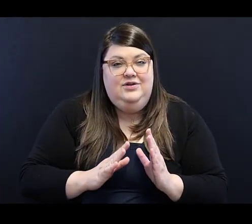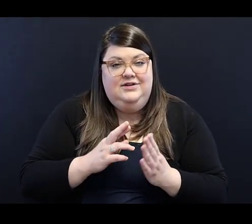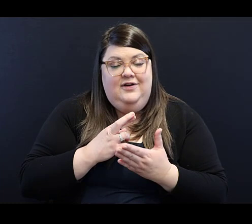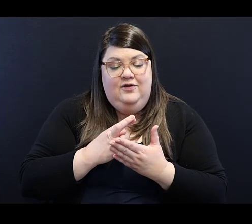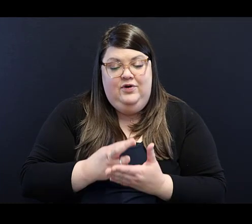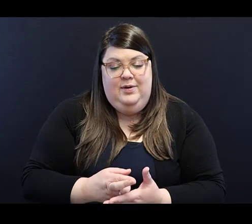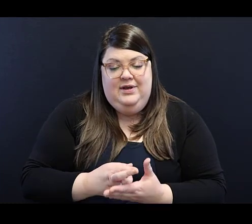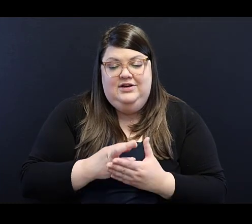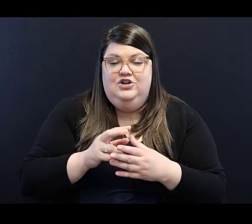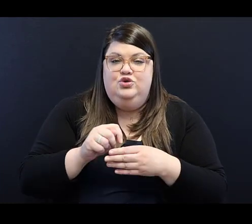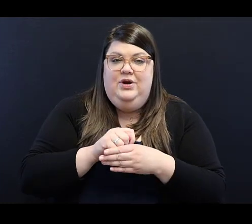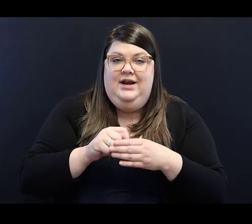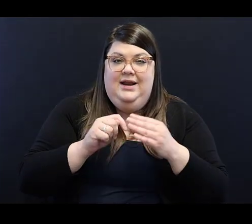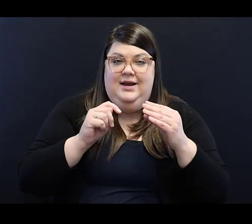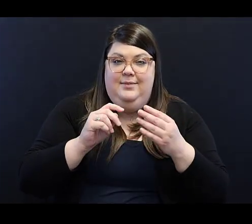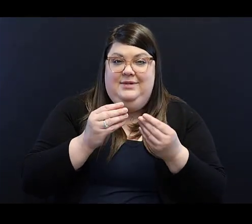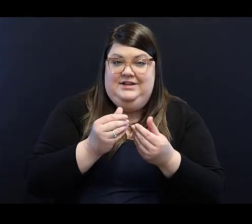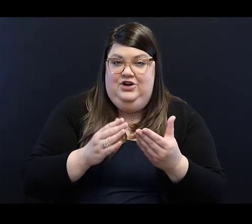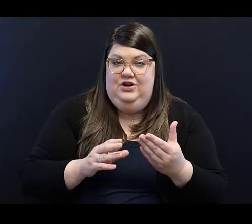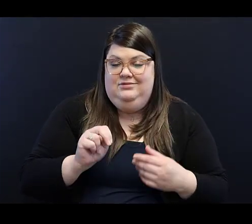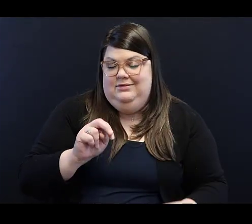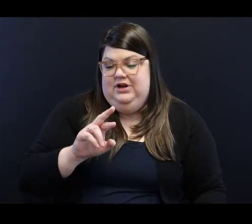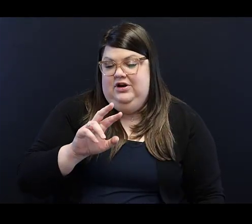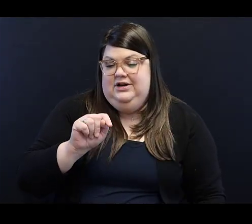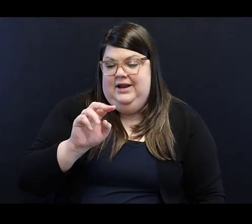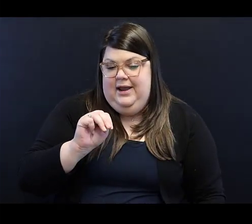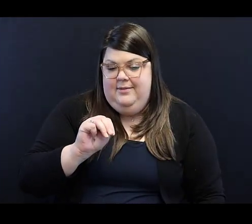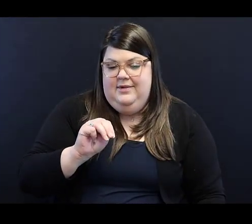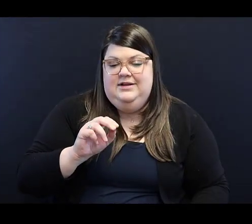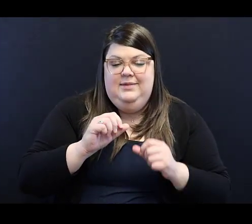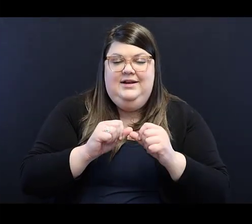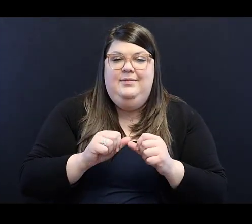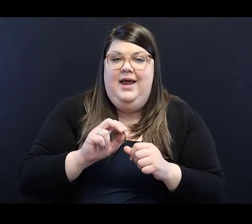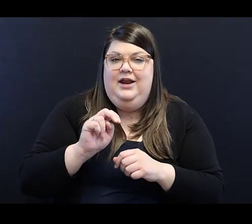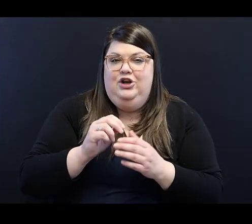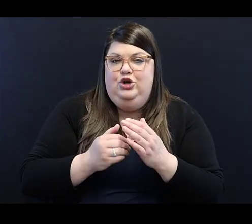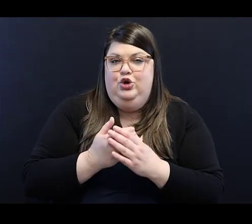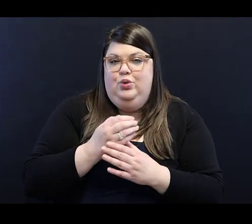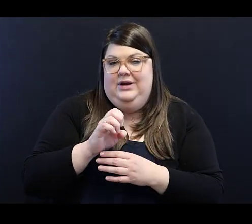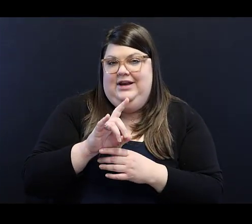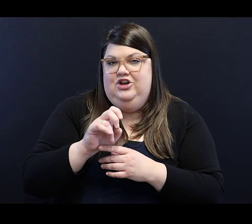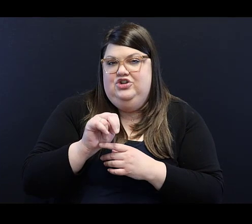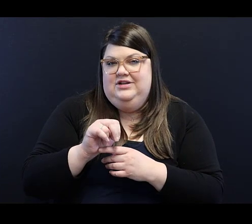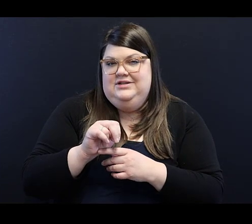Training Materials (NCRTM) is maintained by New Editions Consulting, Inc. and